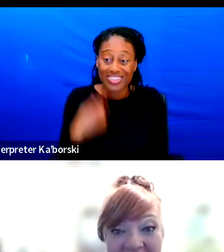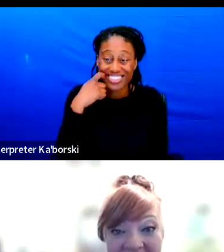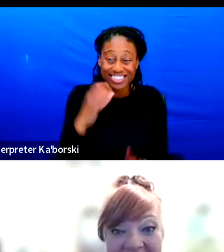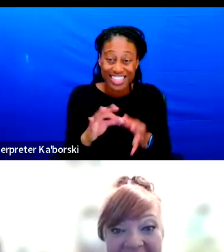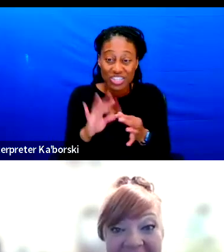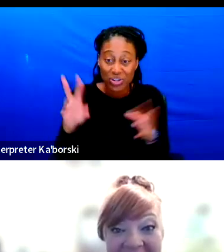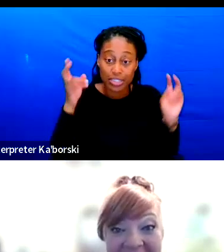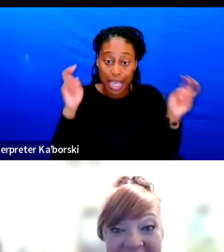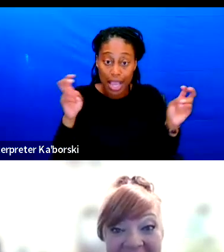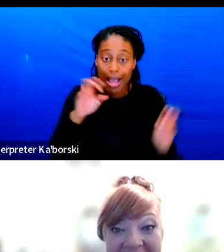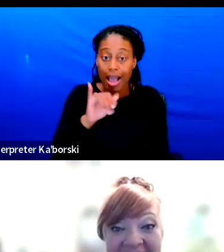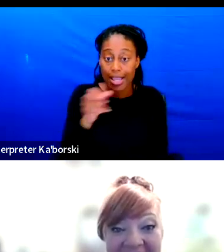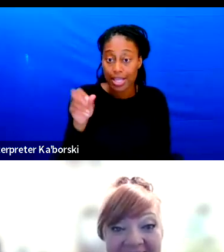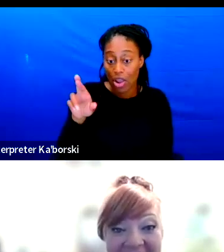Kyle Kleist: Who's I? And our specialist is.